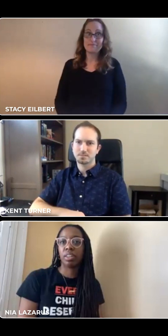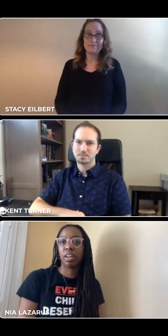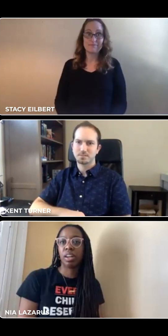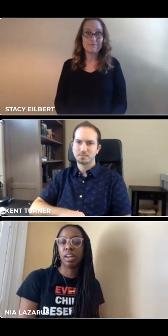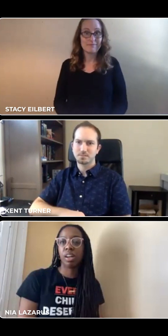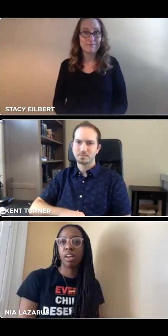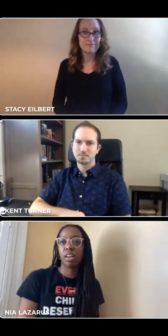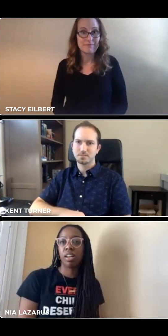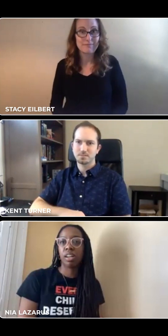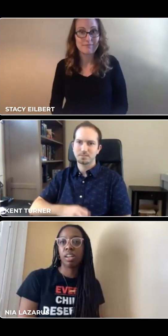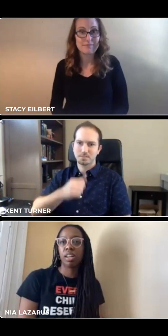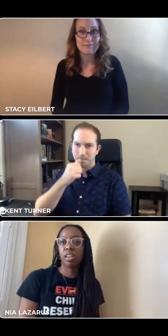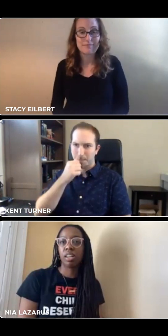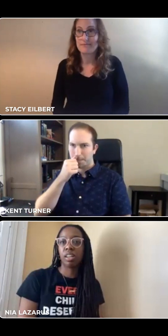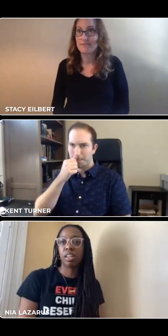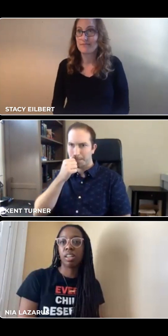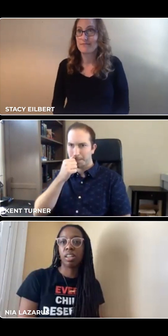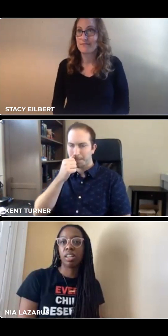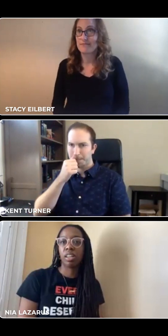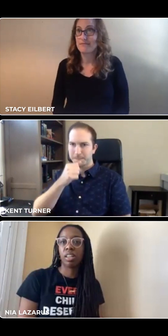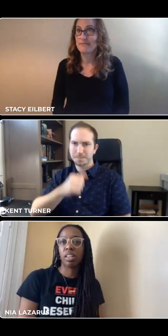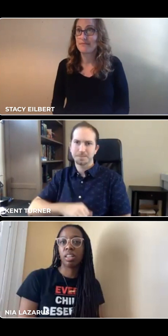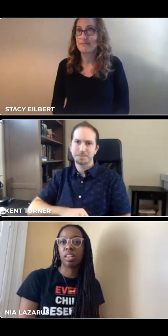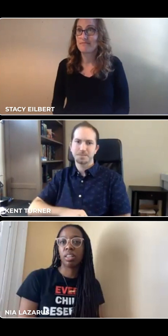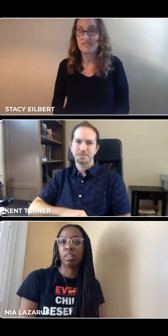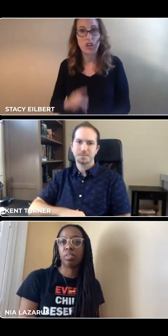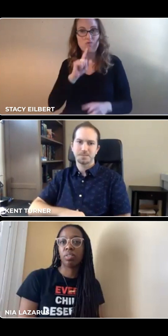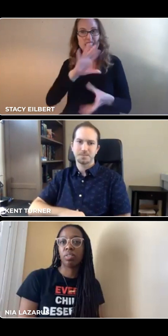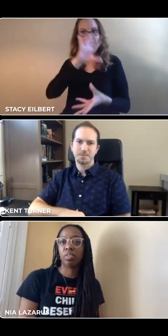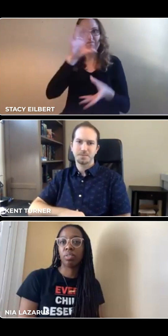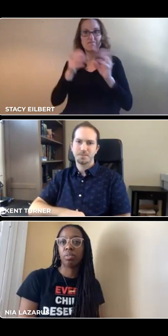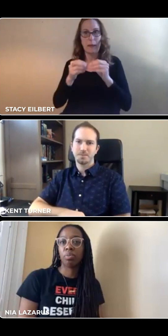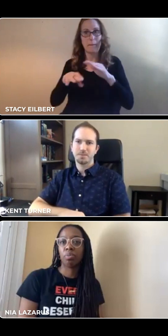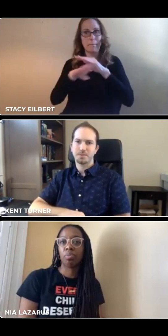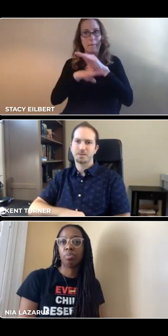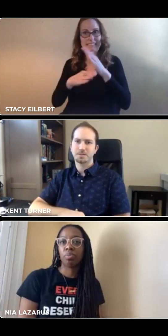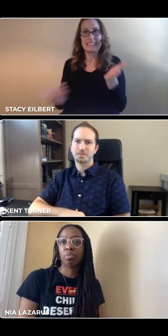Okay. To sum it up,